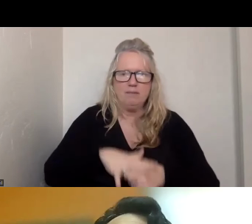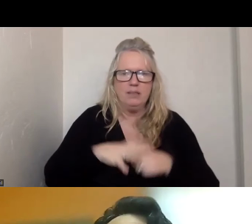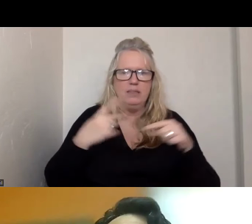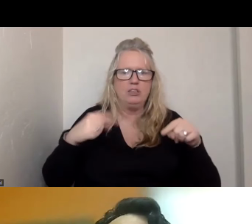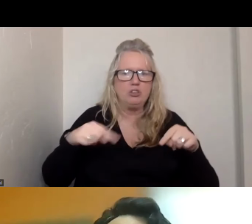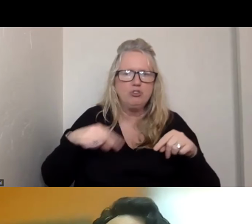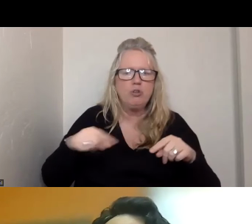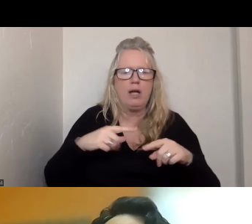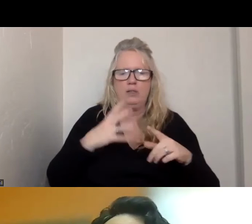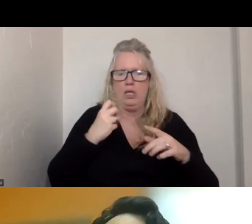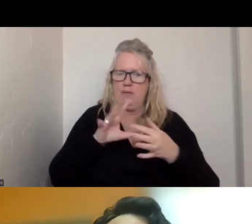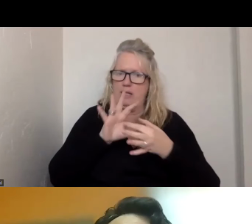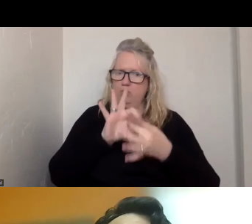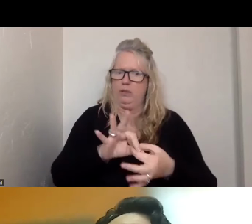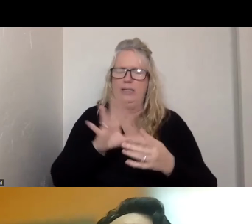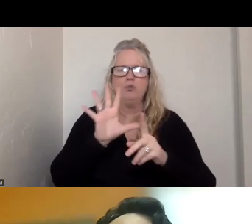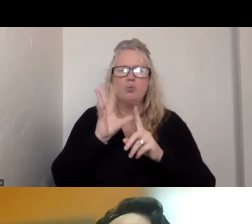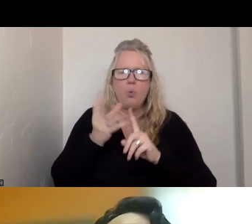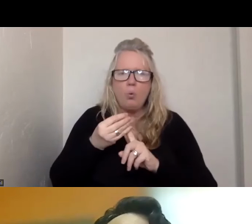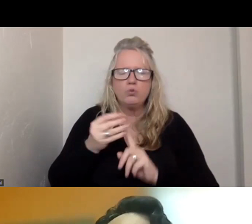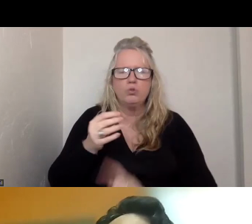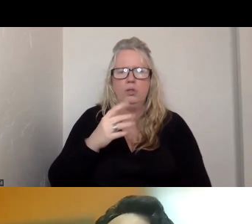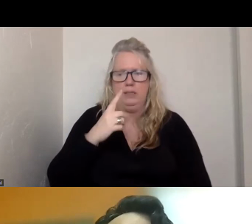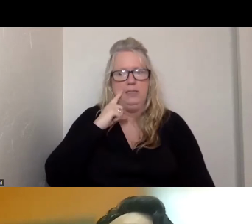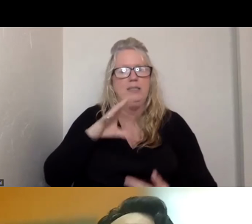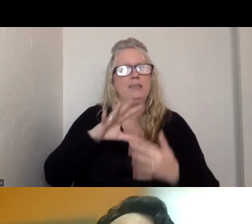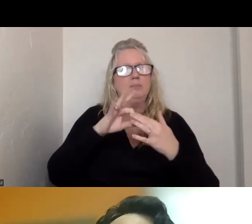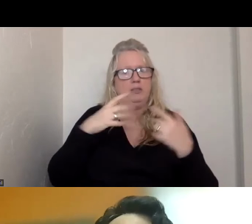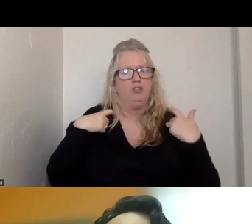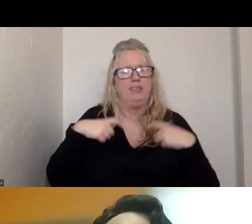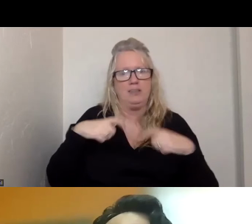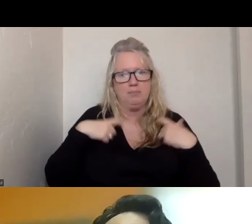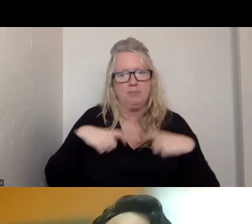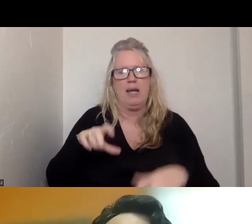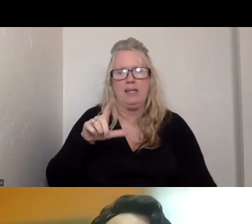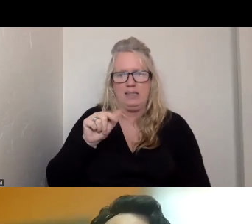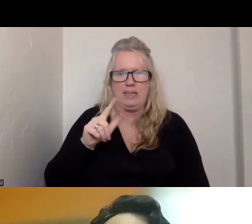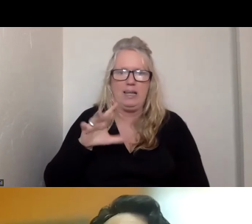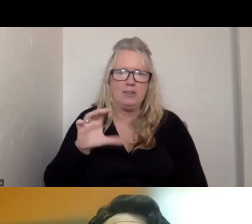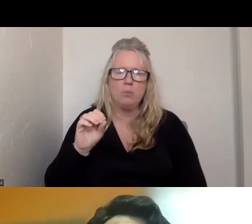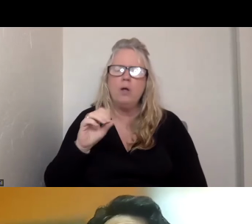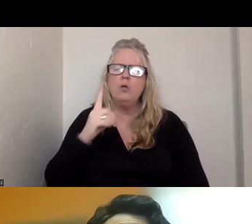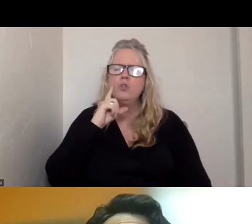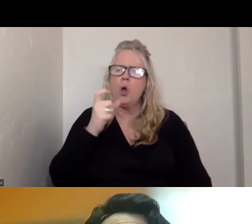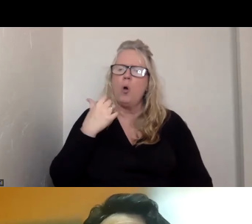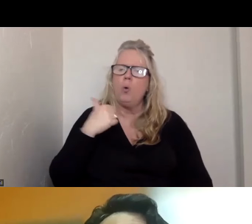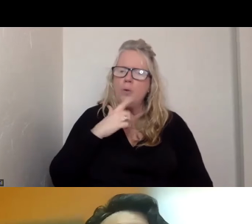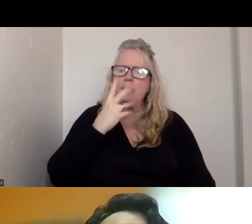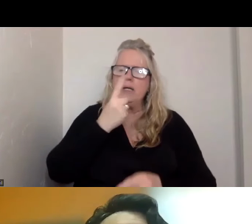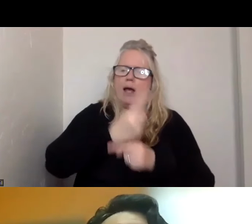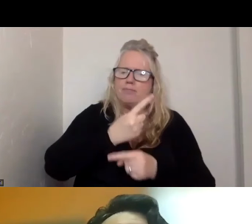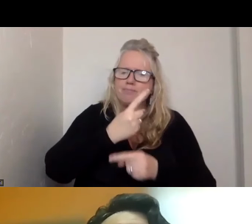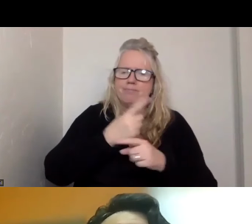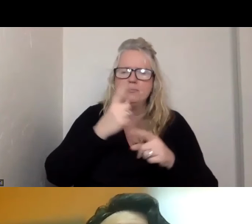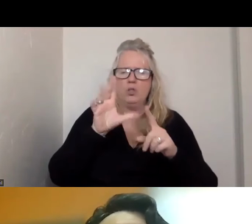RELATED TO CULTURE, SPECIFICALLY HISPANIC AND LATINO, SO WE CAN MEET